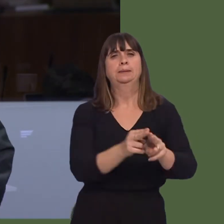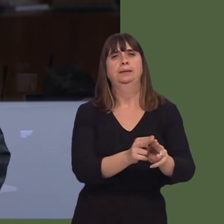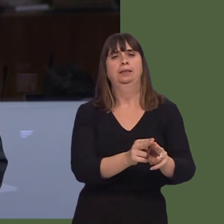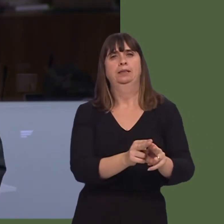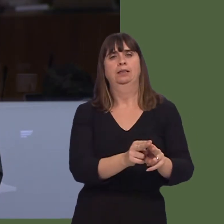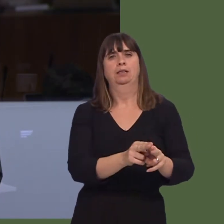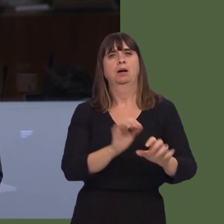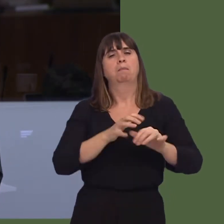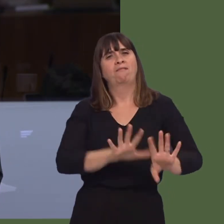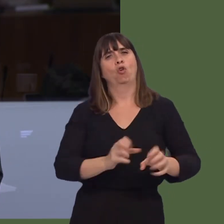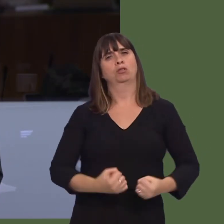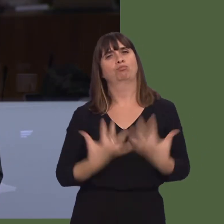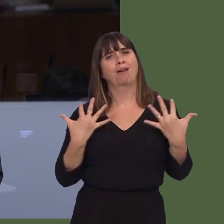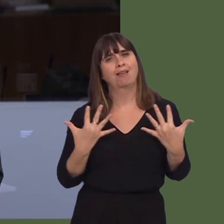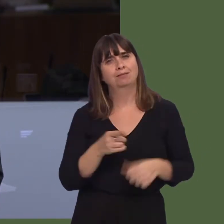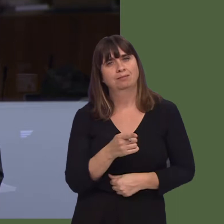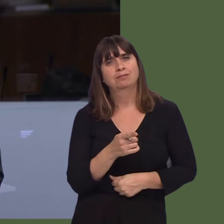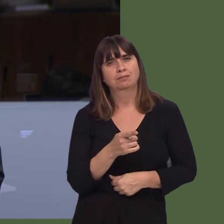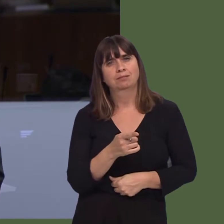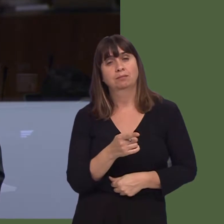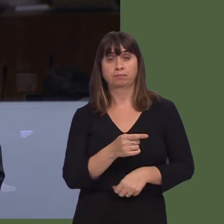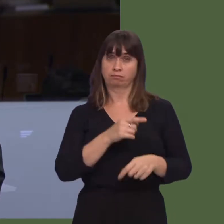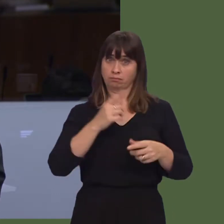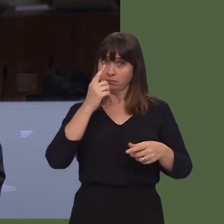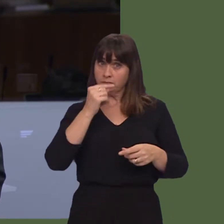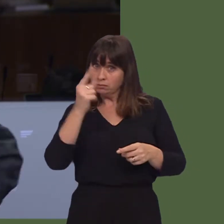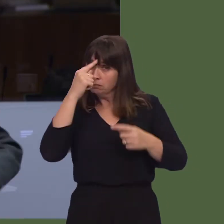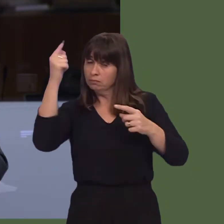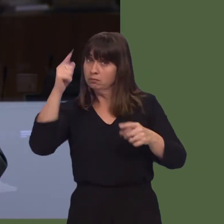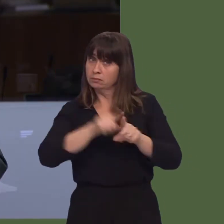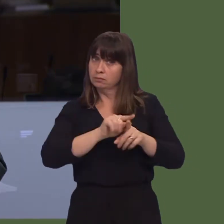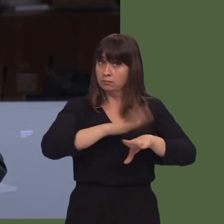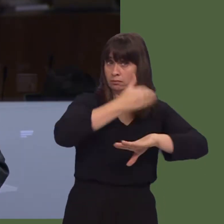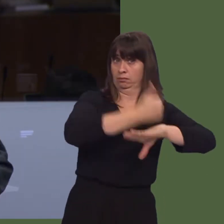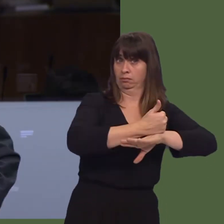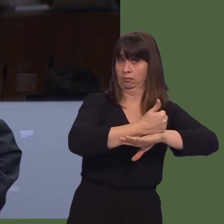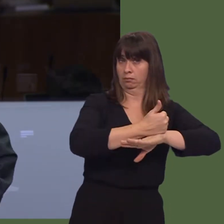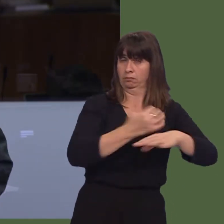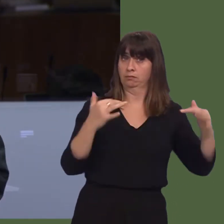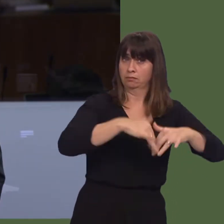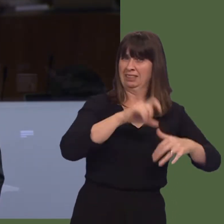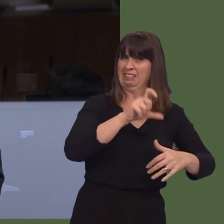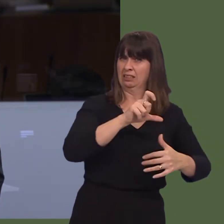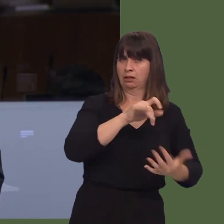Will the Minister agree to consider introducing such a one-stop shop here, so that Wales will